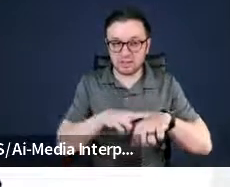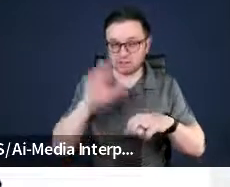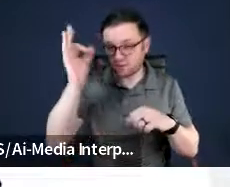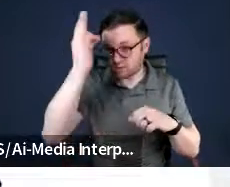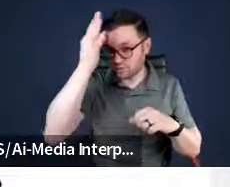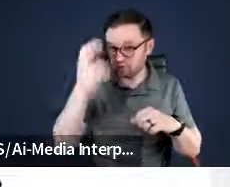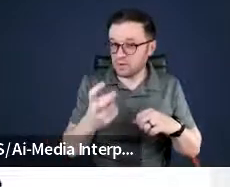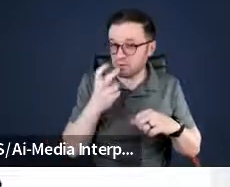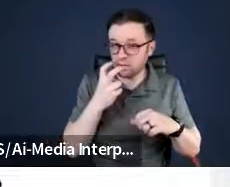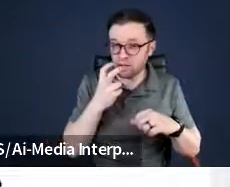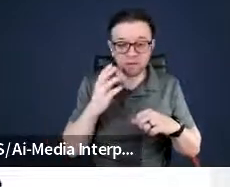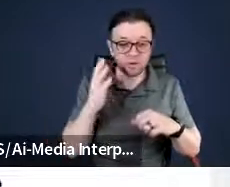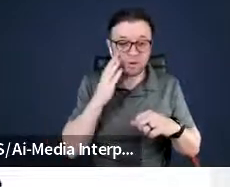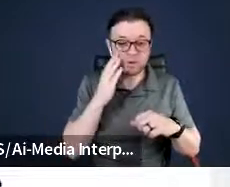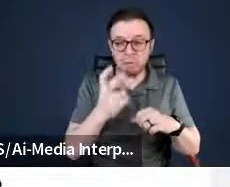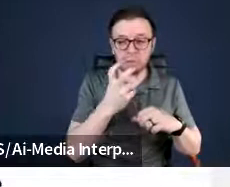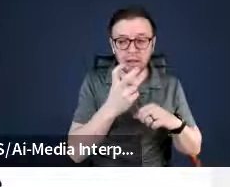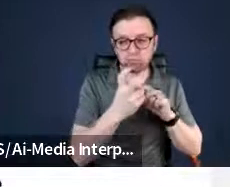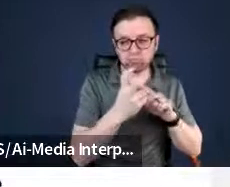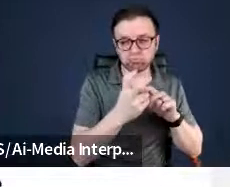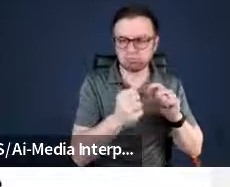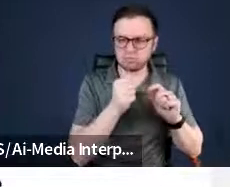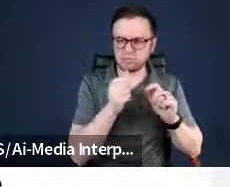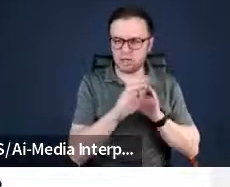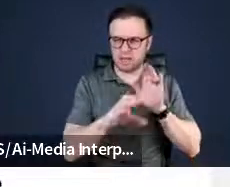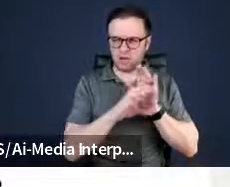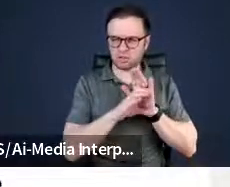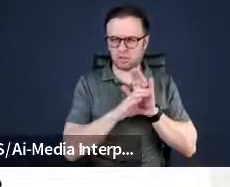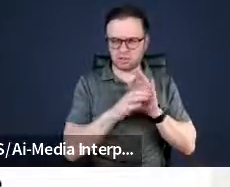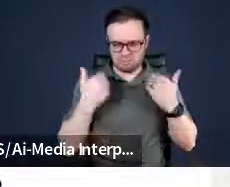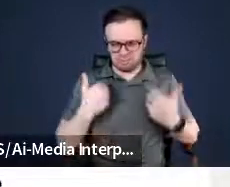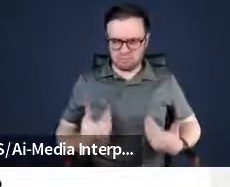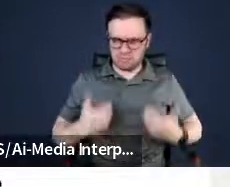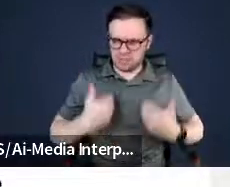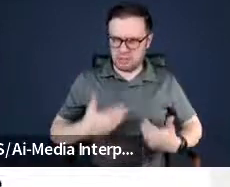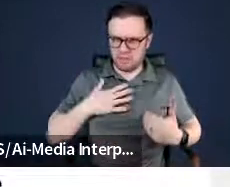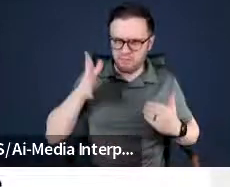heading level II, you can live the life you want, blindness is not what holds you back.